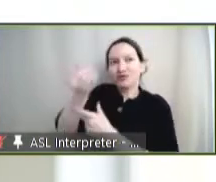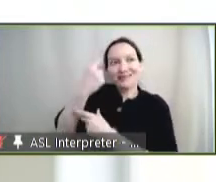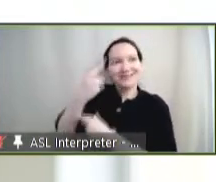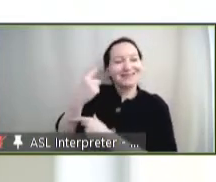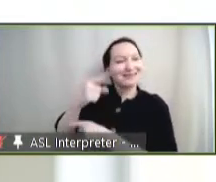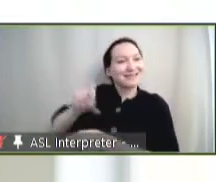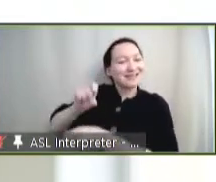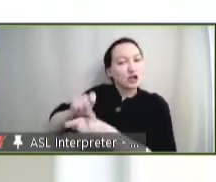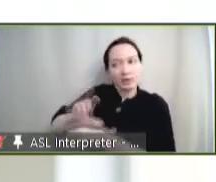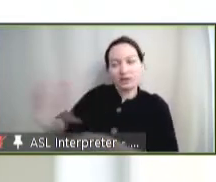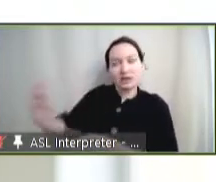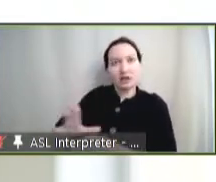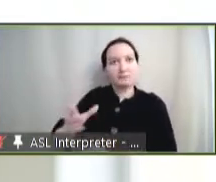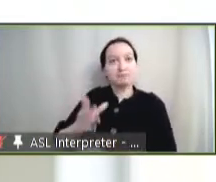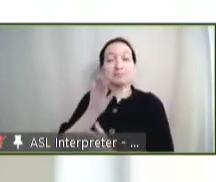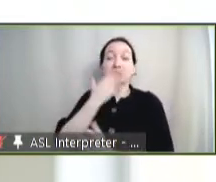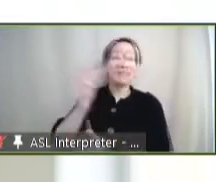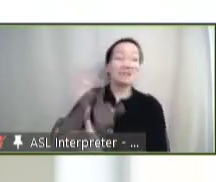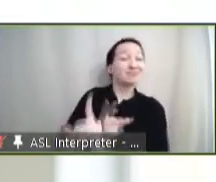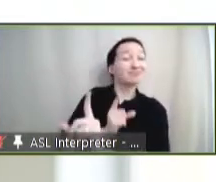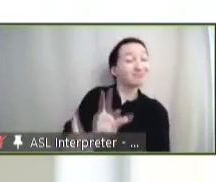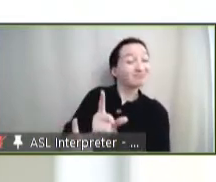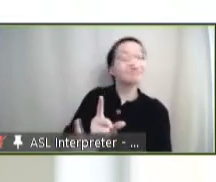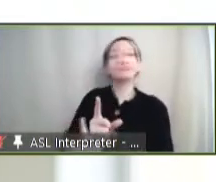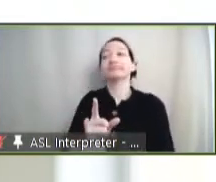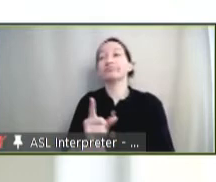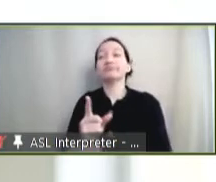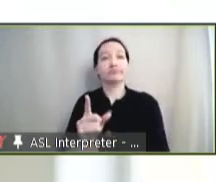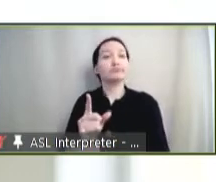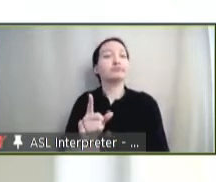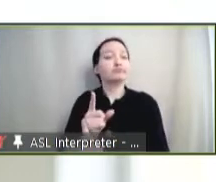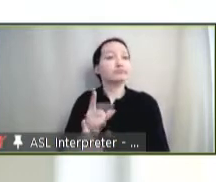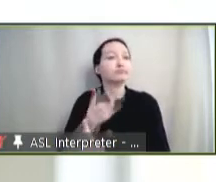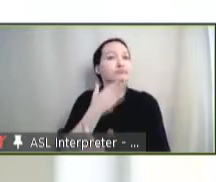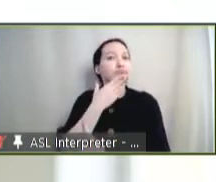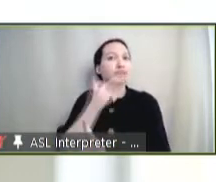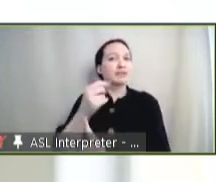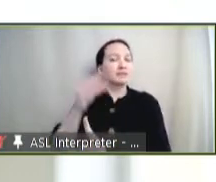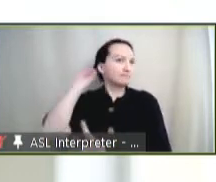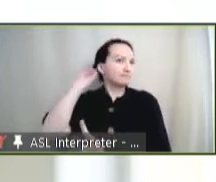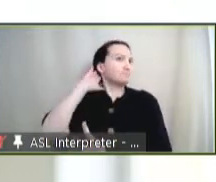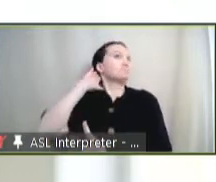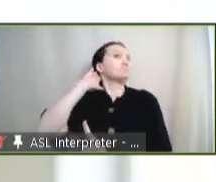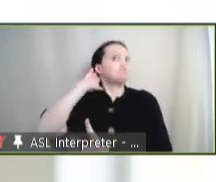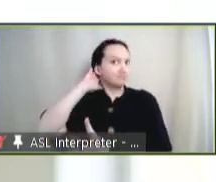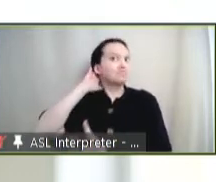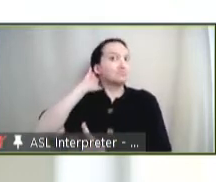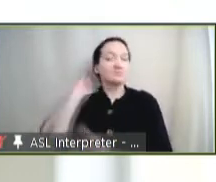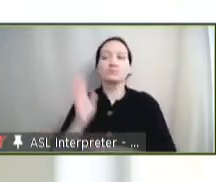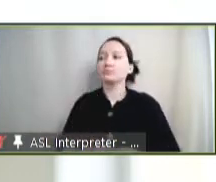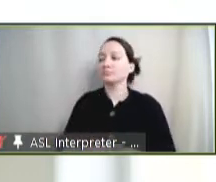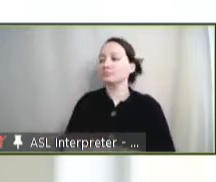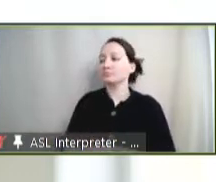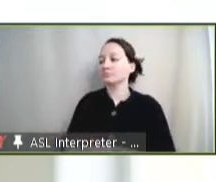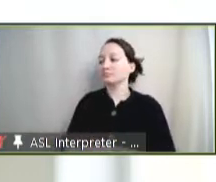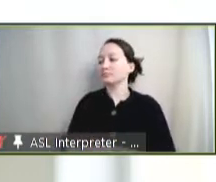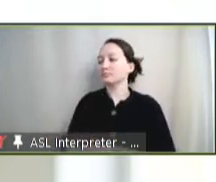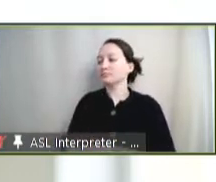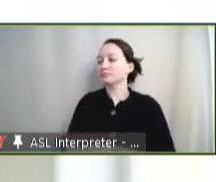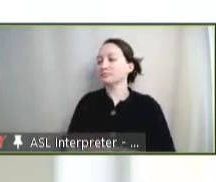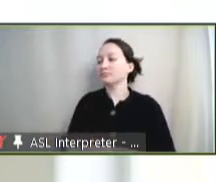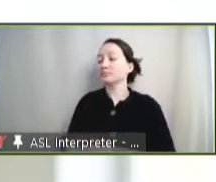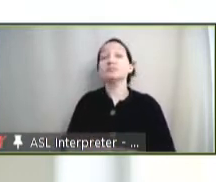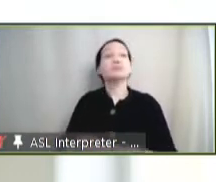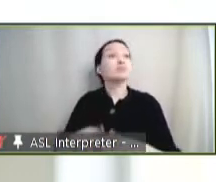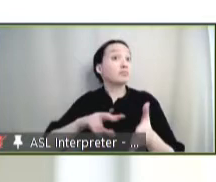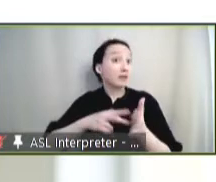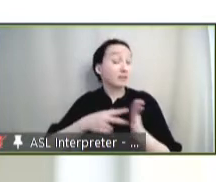had their best intent and their best case in hand. As I said, that means employers do have a role;